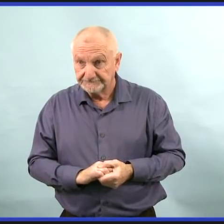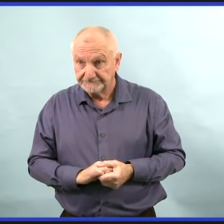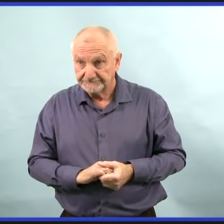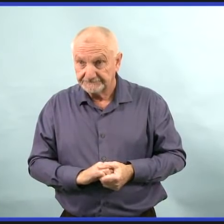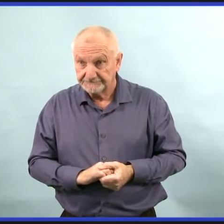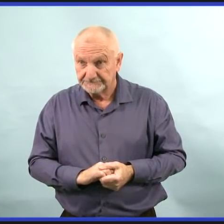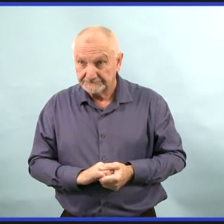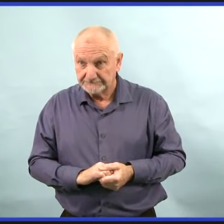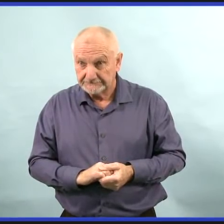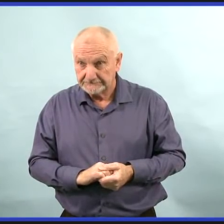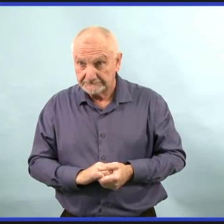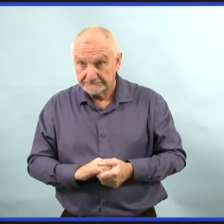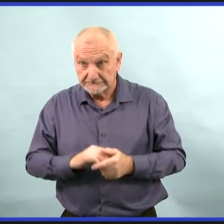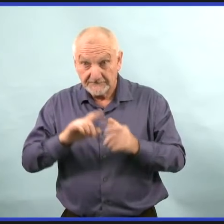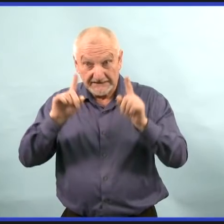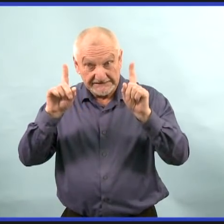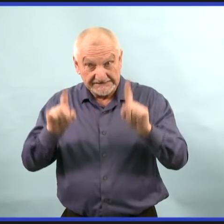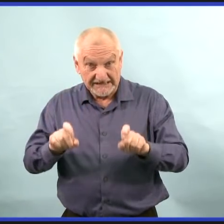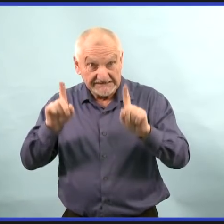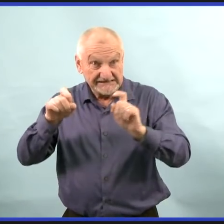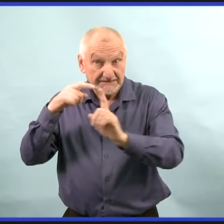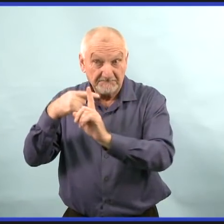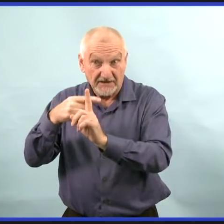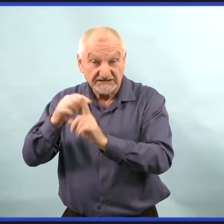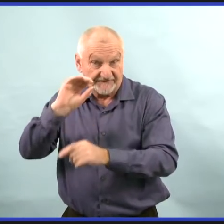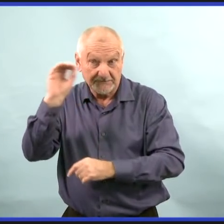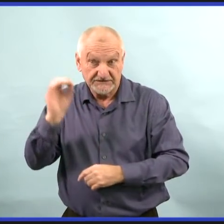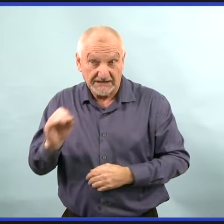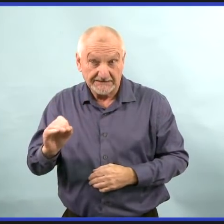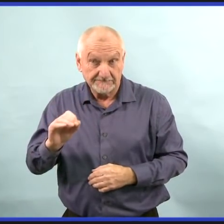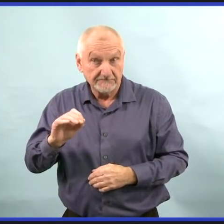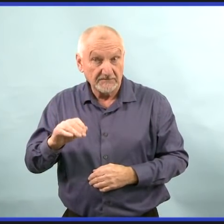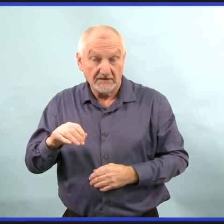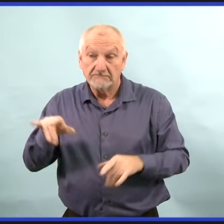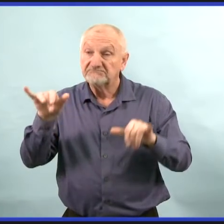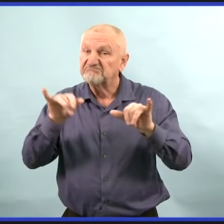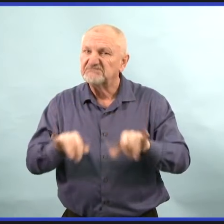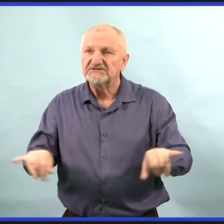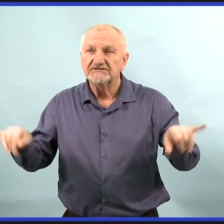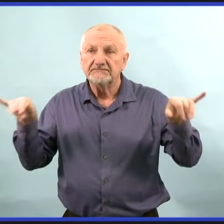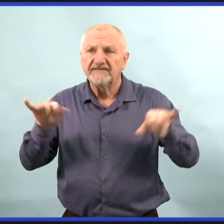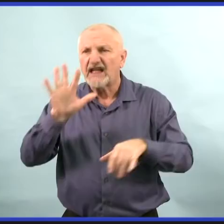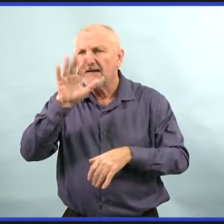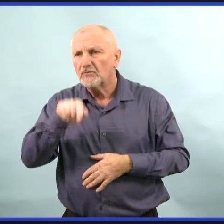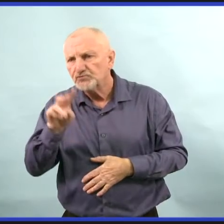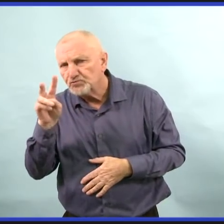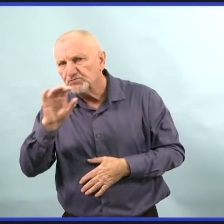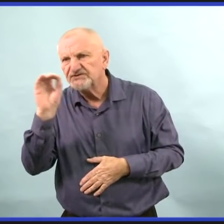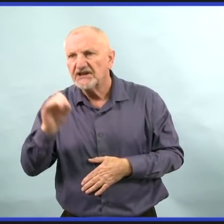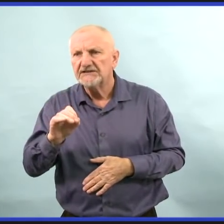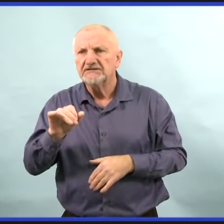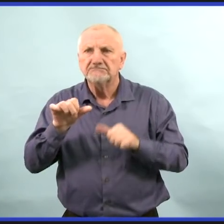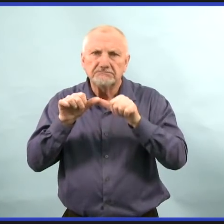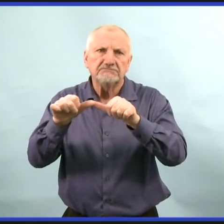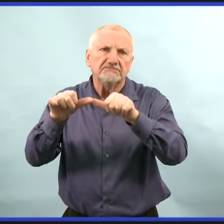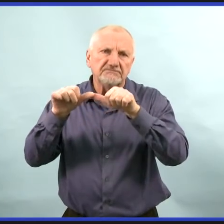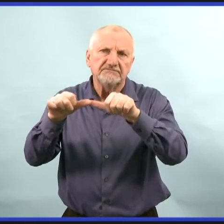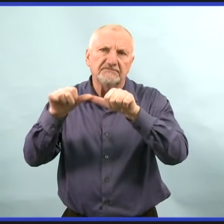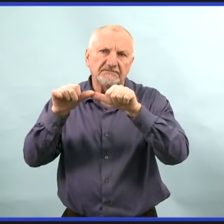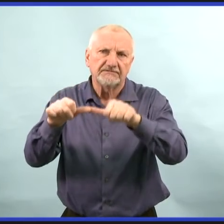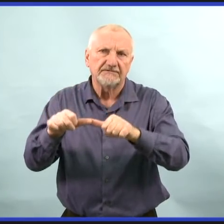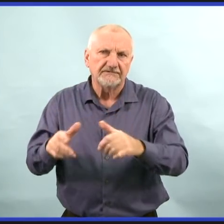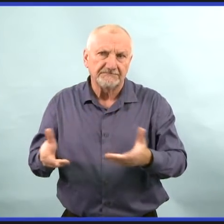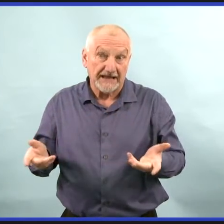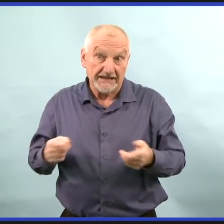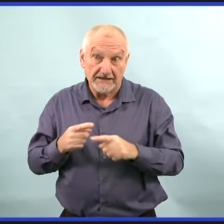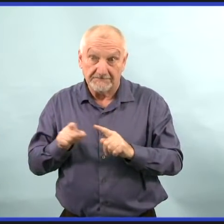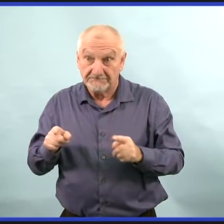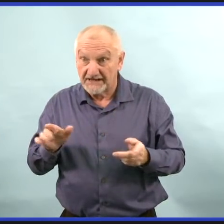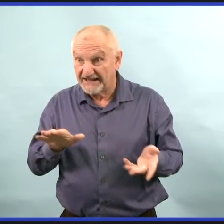about 5.2 for the last couple days and death death rate has gone up normally those are considered